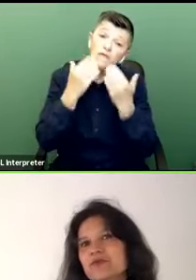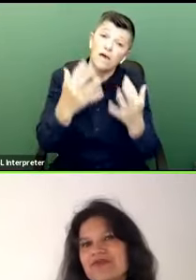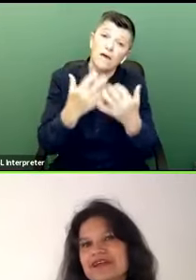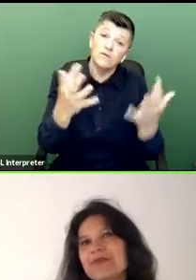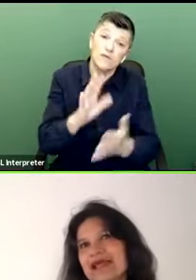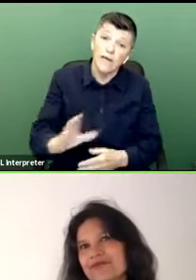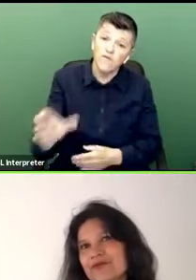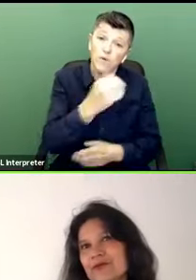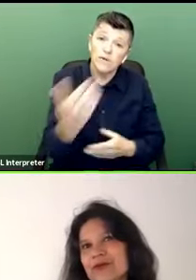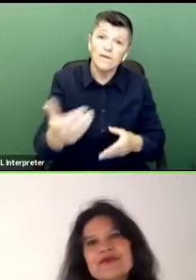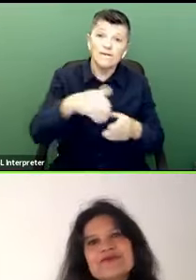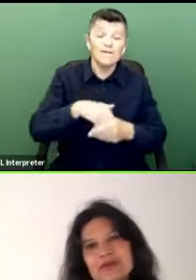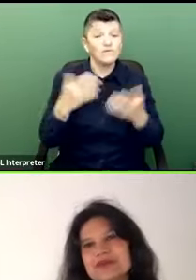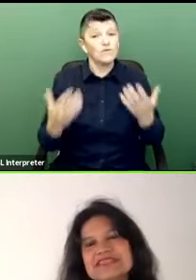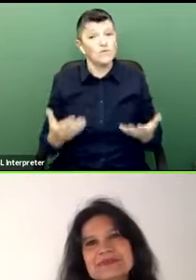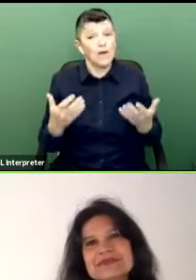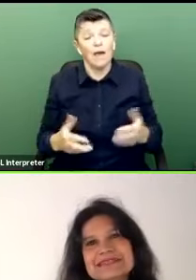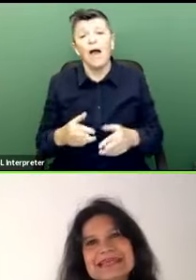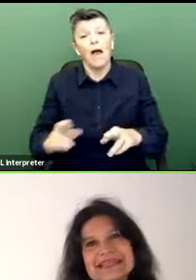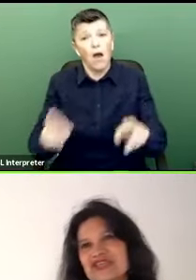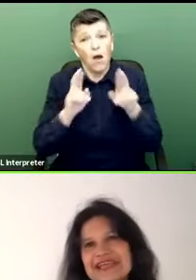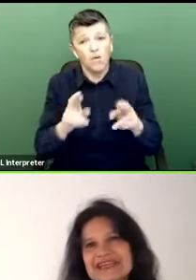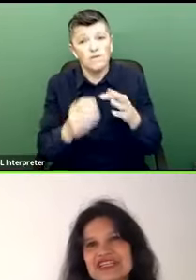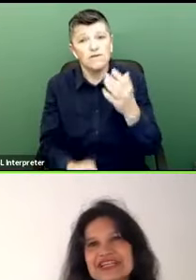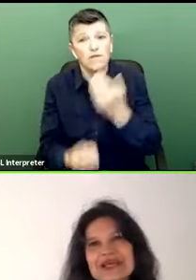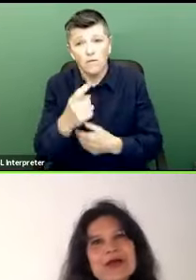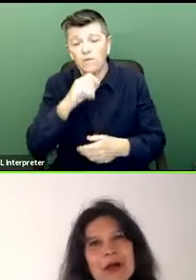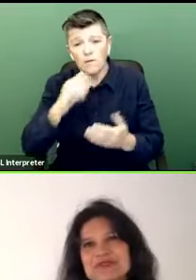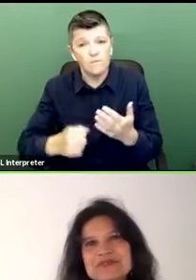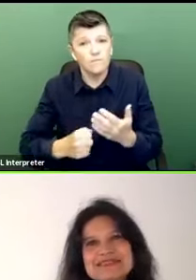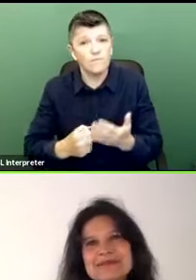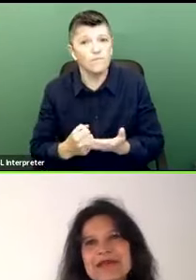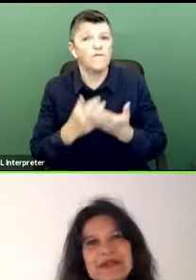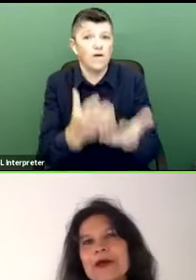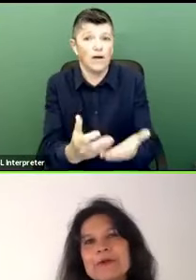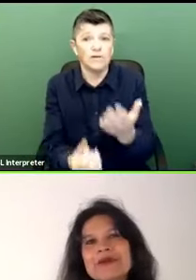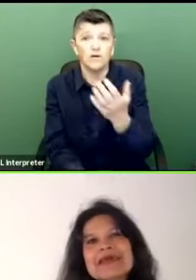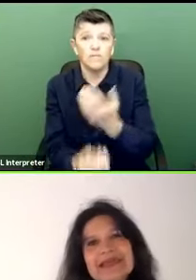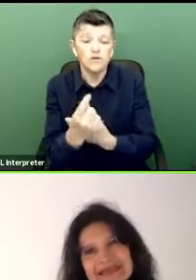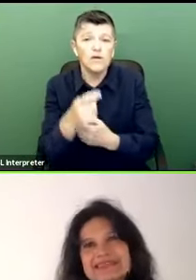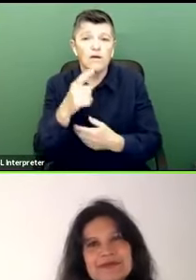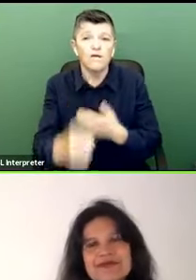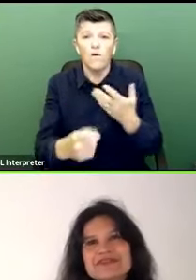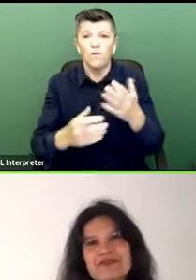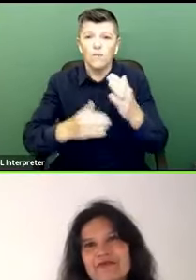in July by penguin something that we all look